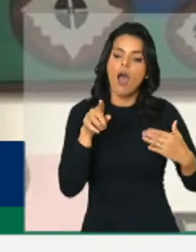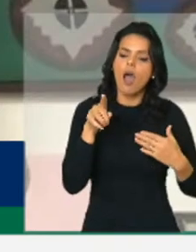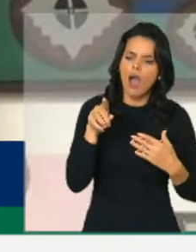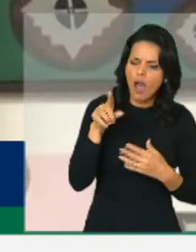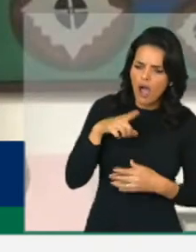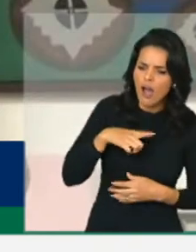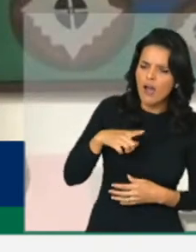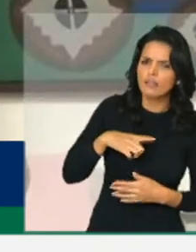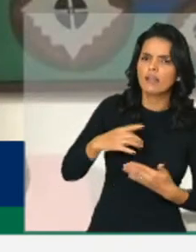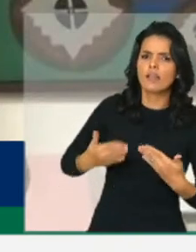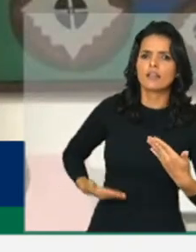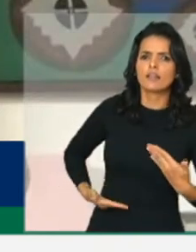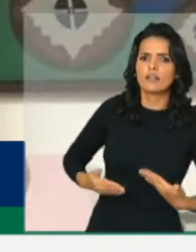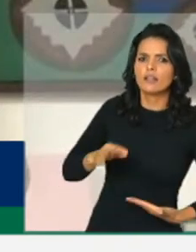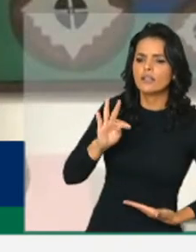DIREITOS. MAS SÓ EM 1988 ELAS FORAM RECONHECIDAS NA NOVA